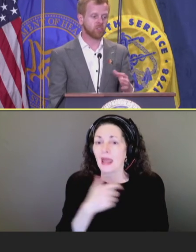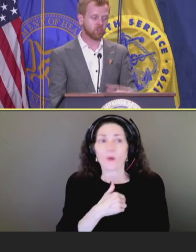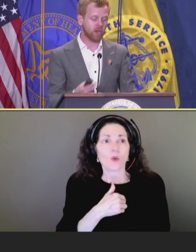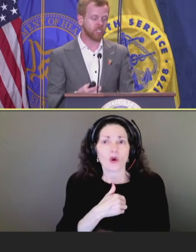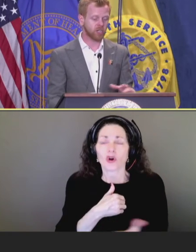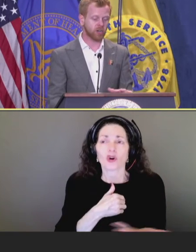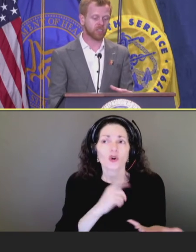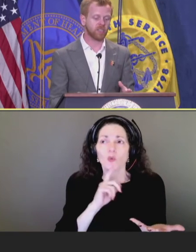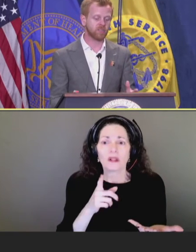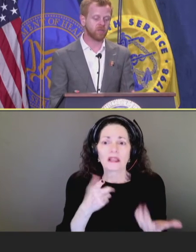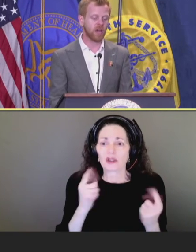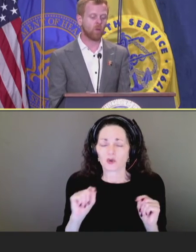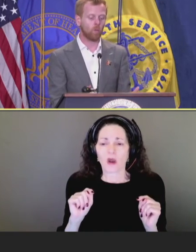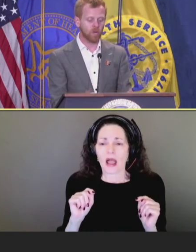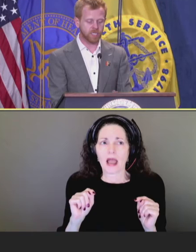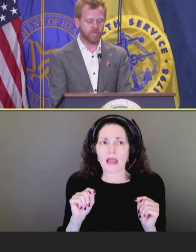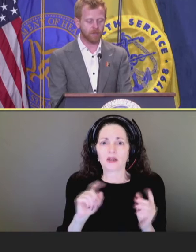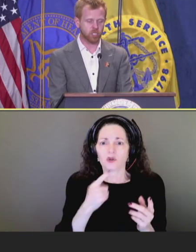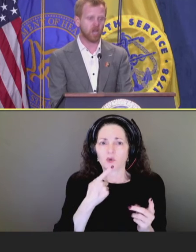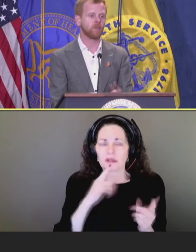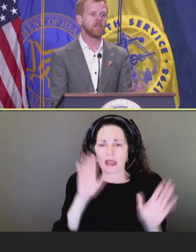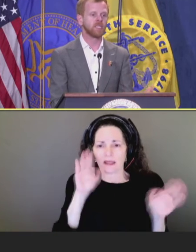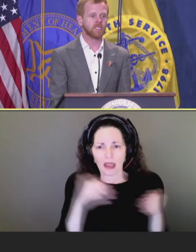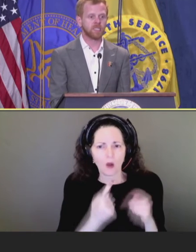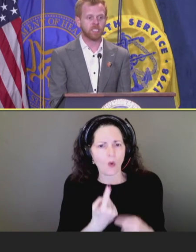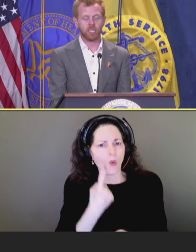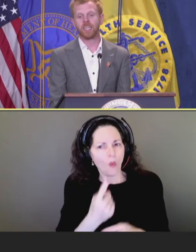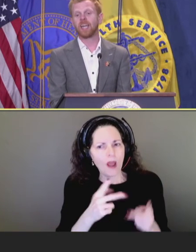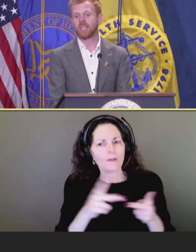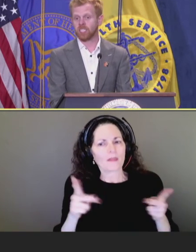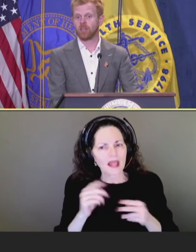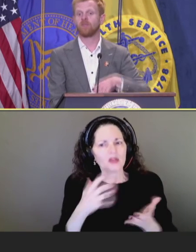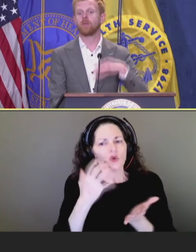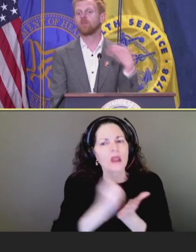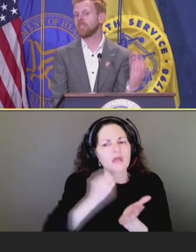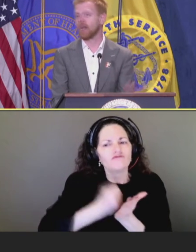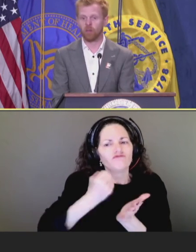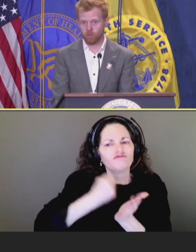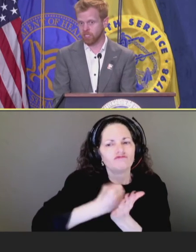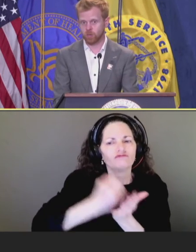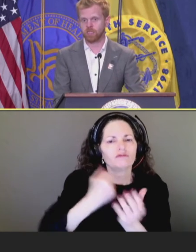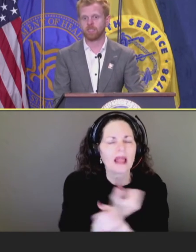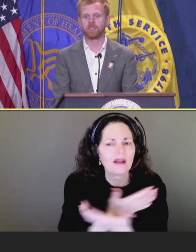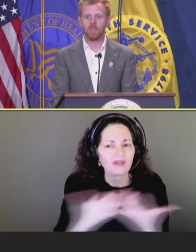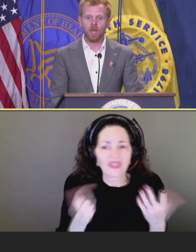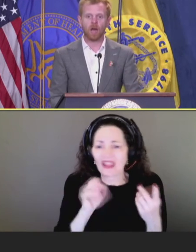tried to turn ourselves to that one-stop shop to connect, if people need health resources.